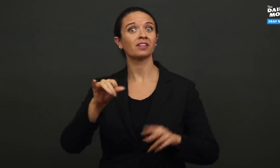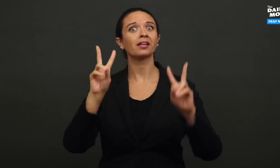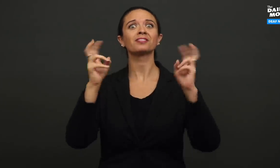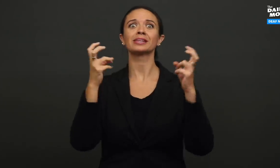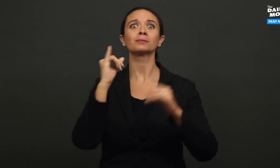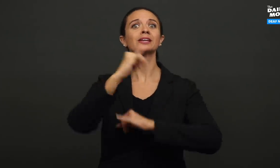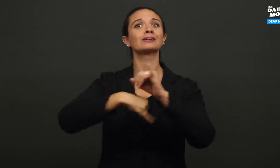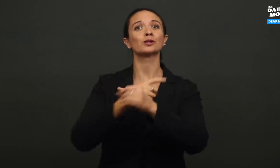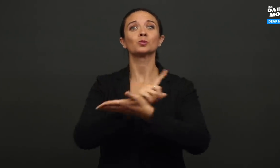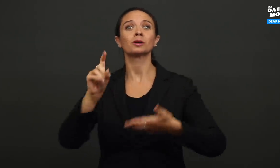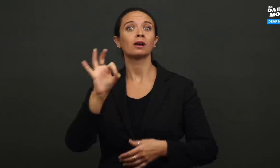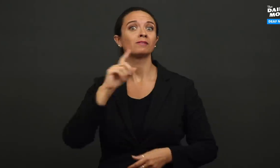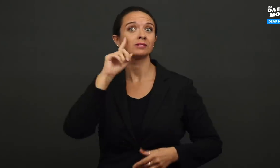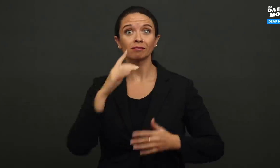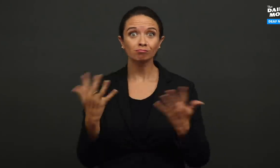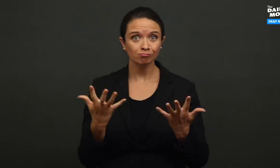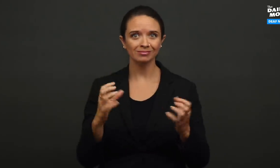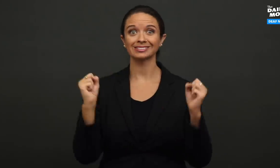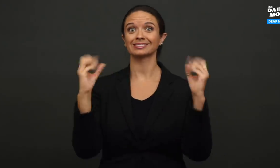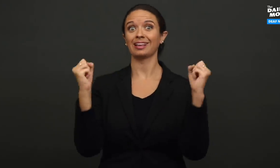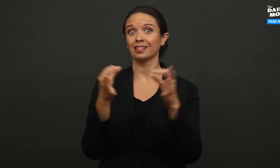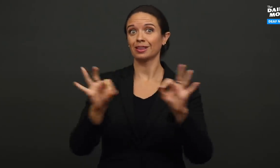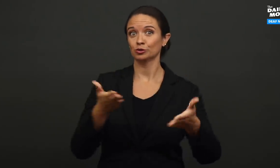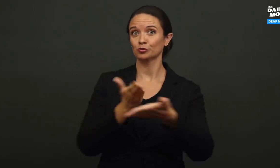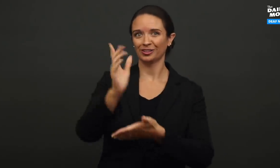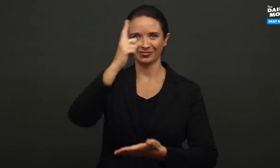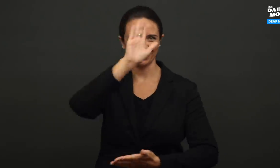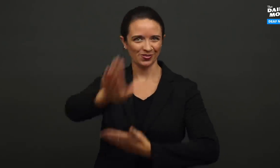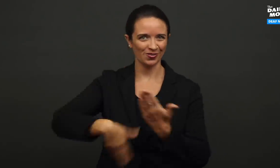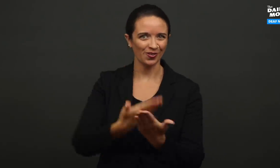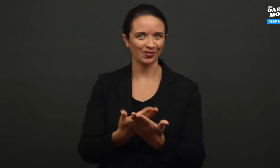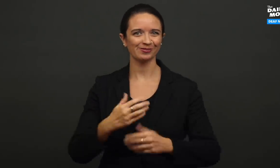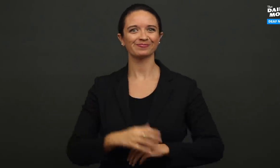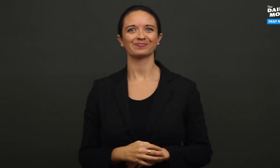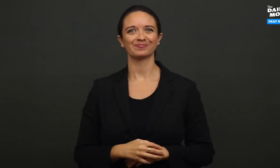the theme of the International Week of the Deaf is "Sign Language Rights for All."